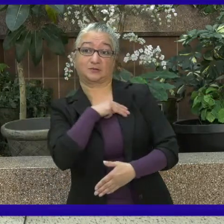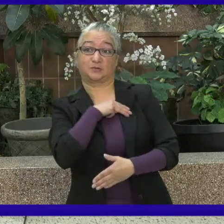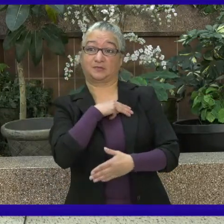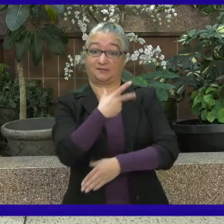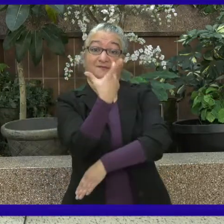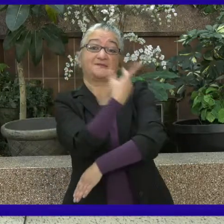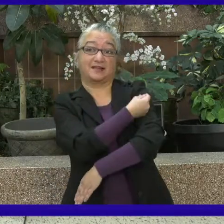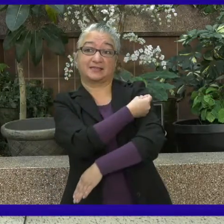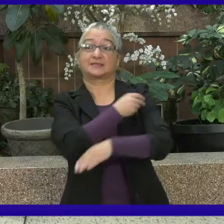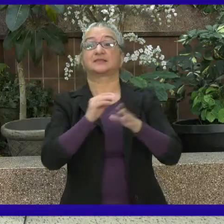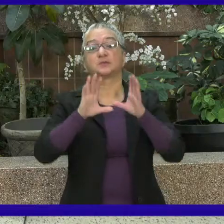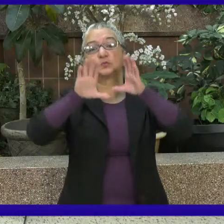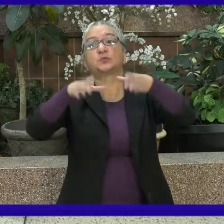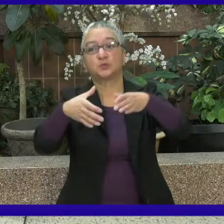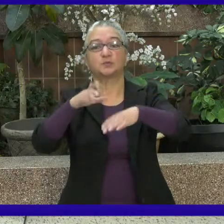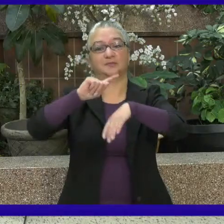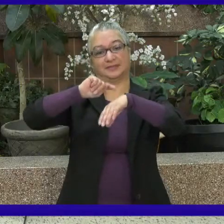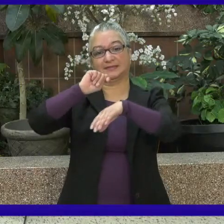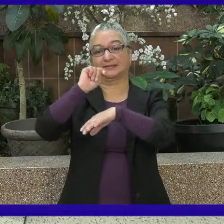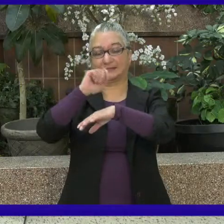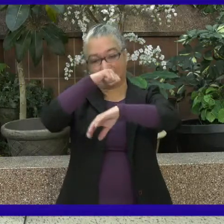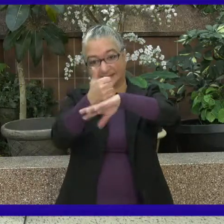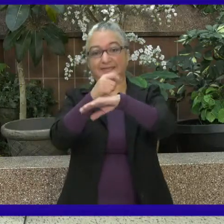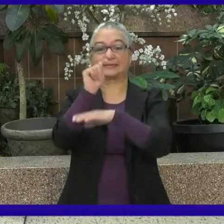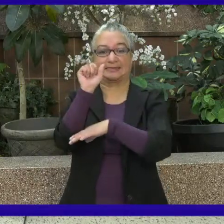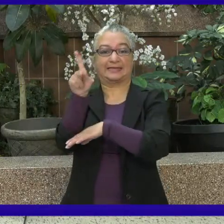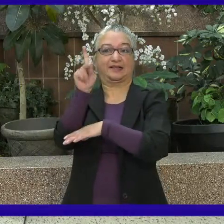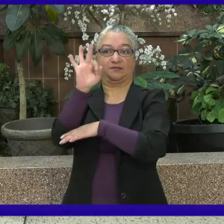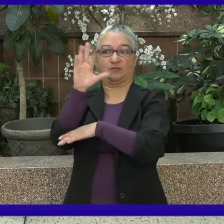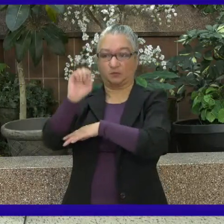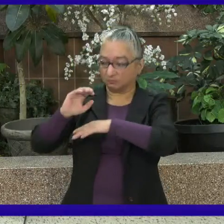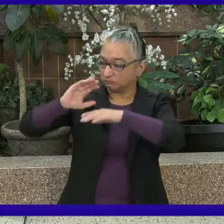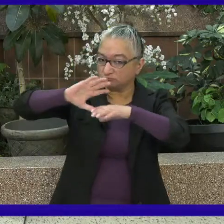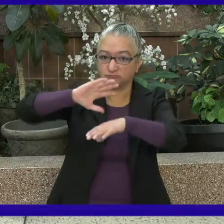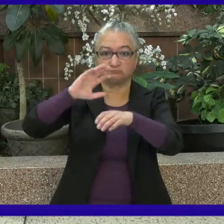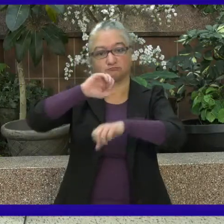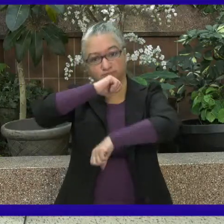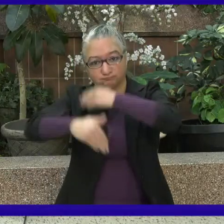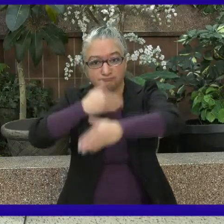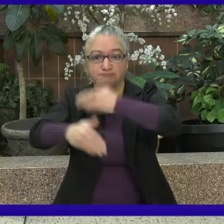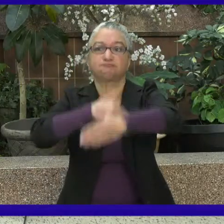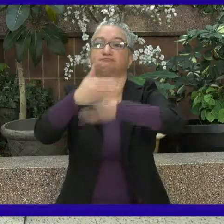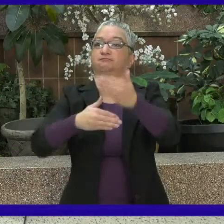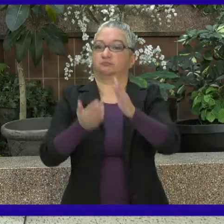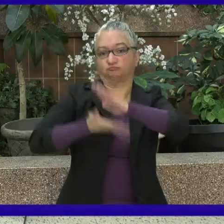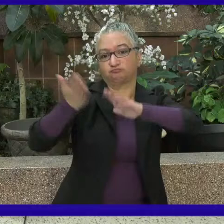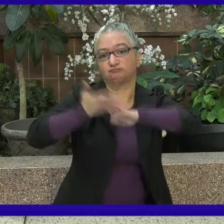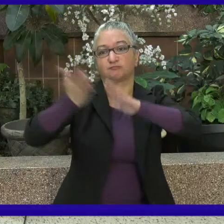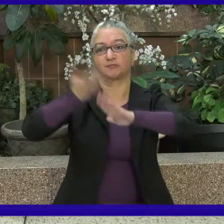whose work behind the scenes makes it possible for manitobans to be protected for our communities to